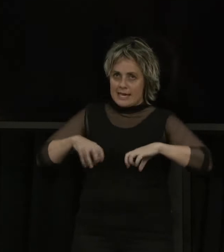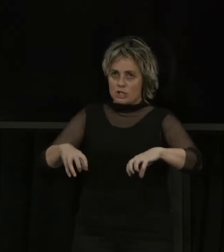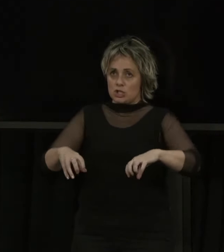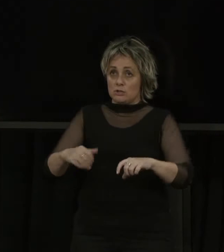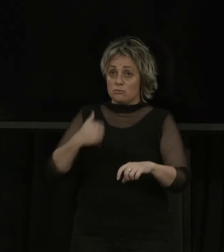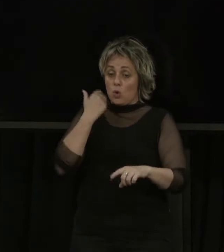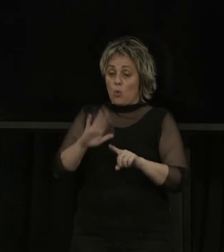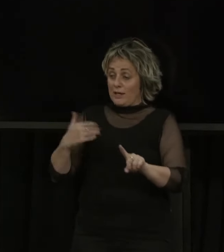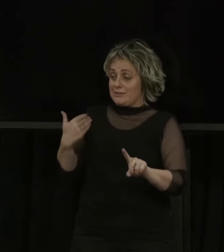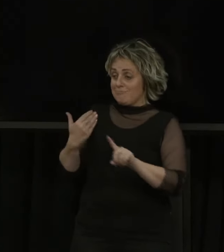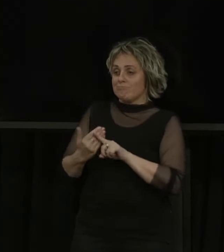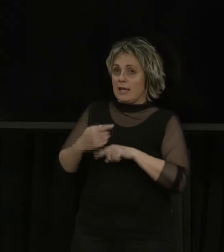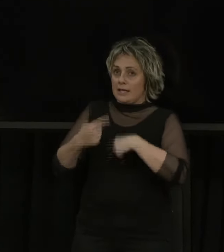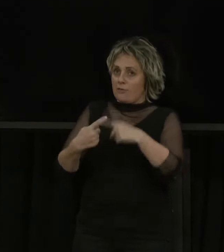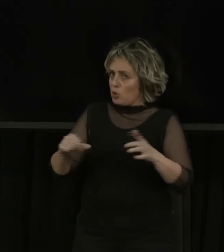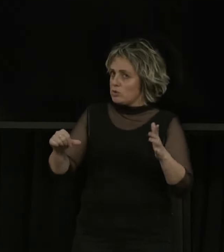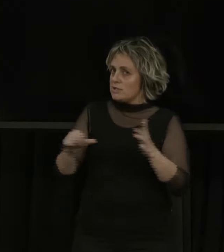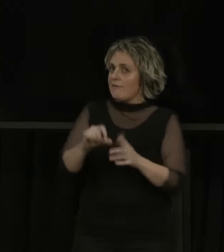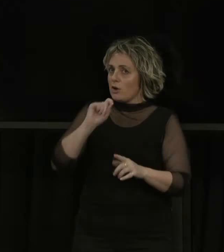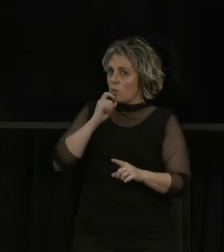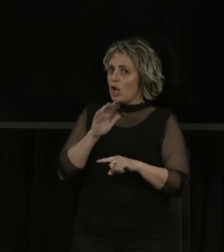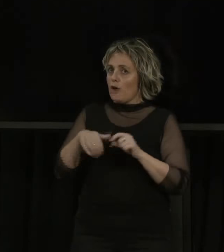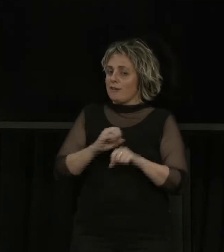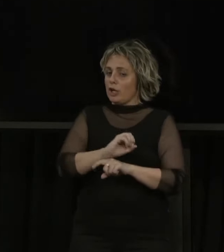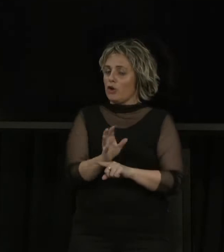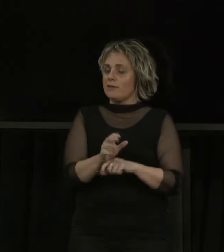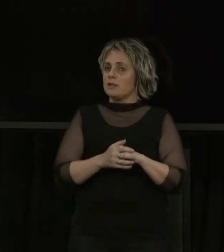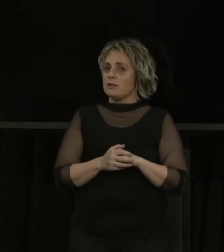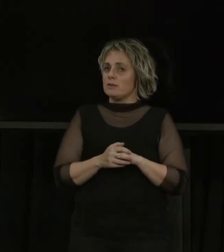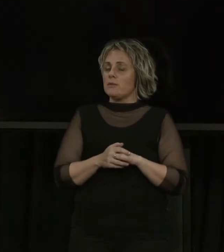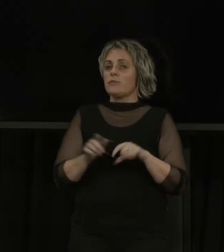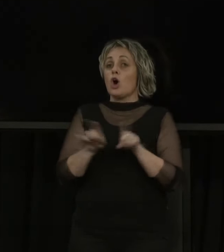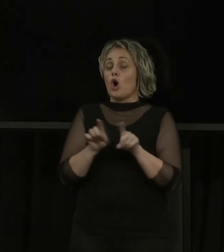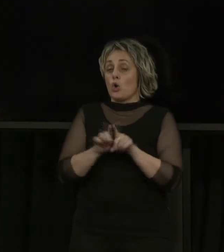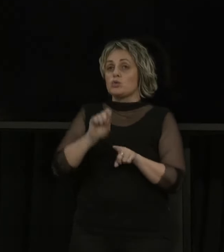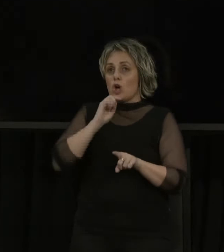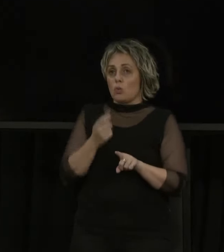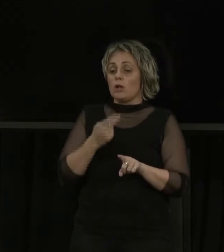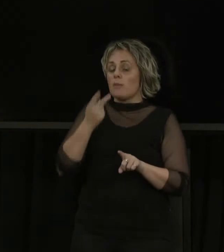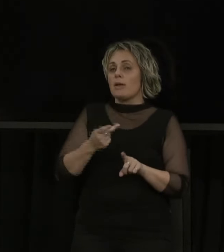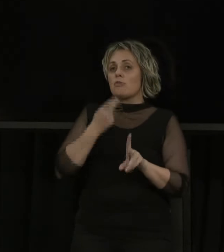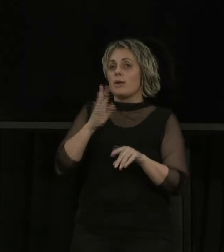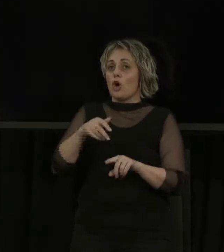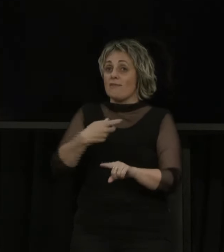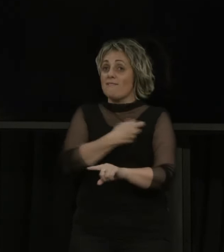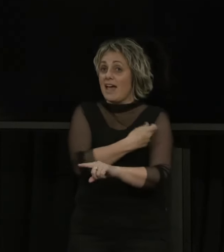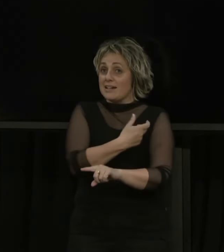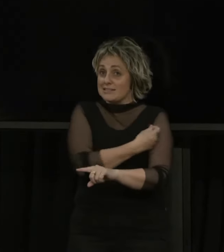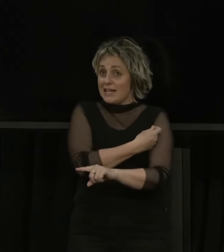will continue, very different